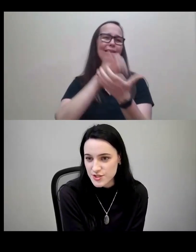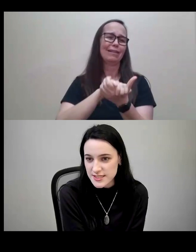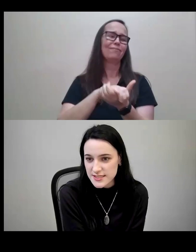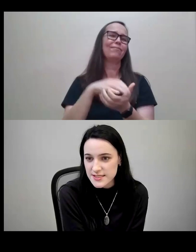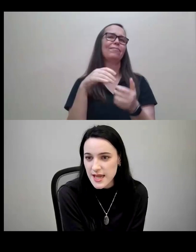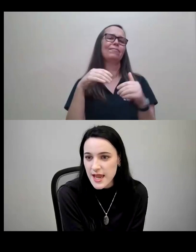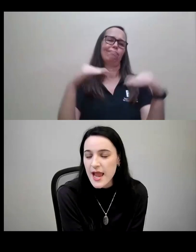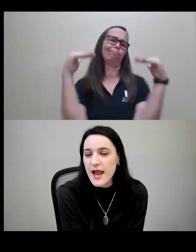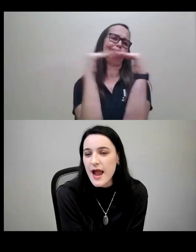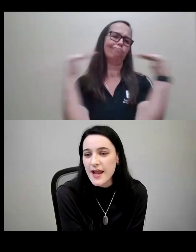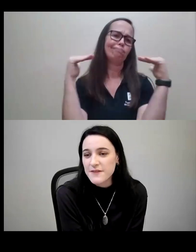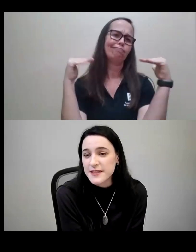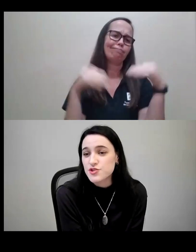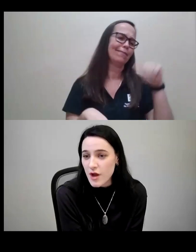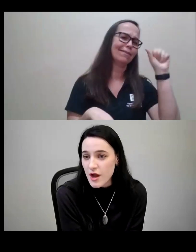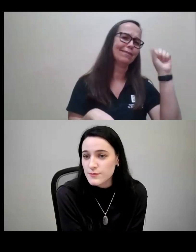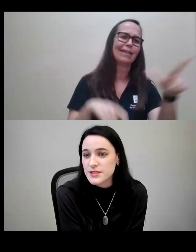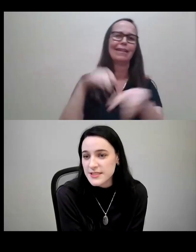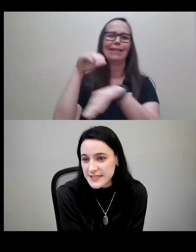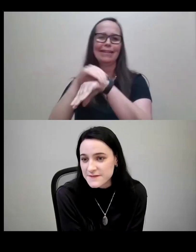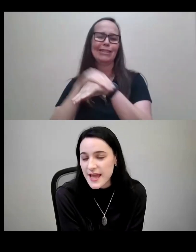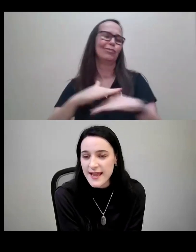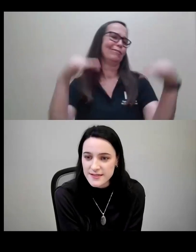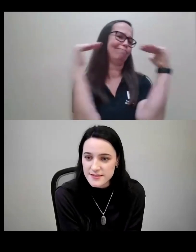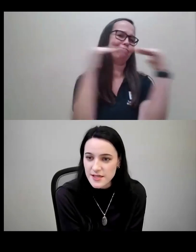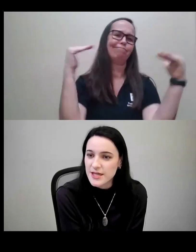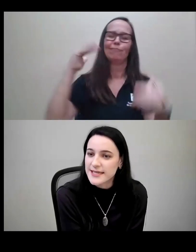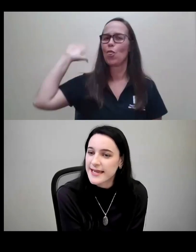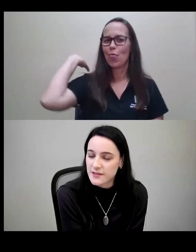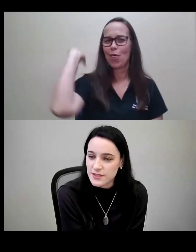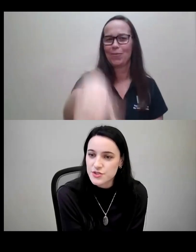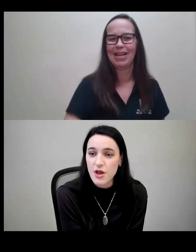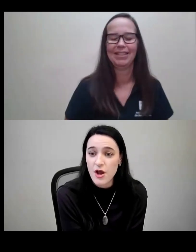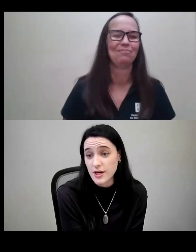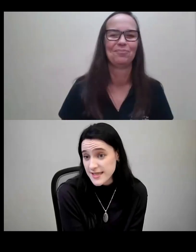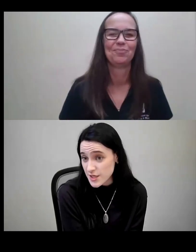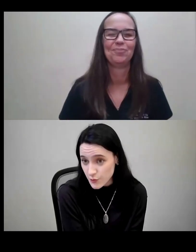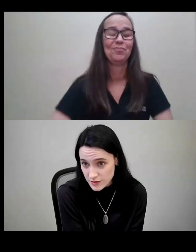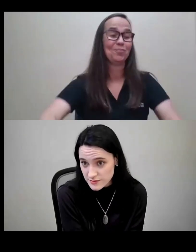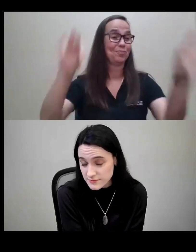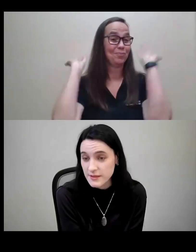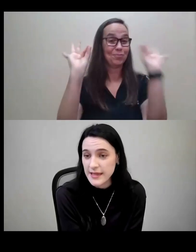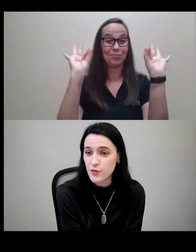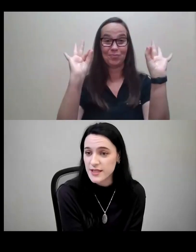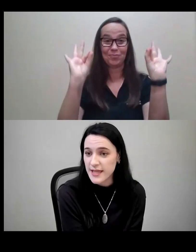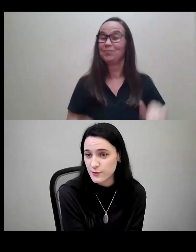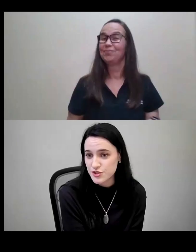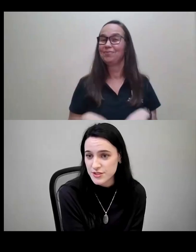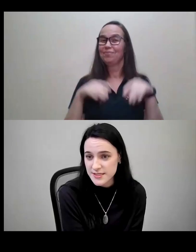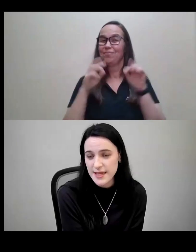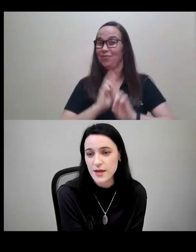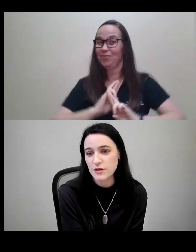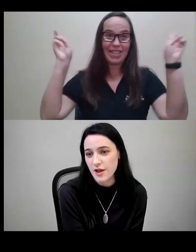strategies. I have a strong belief that ASL and English are equal equal languages, and